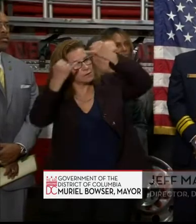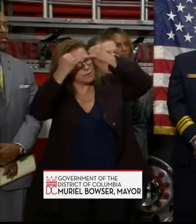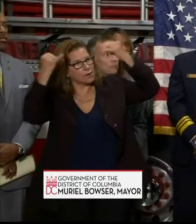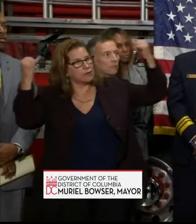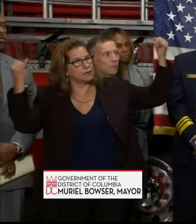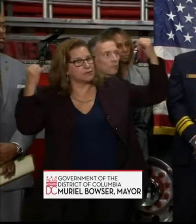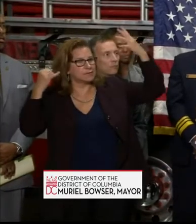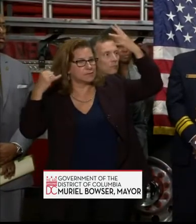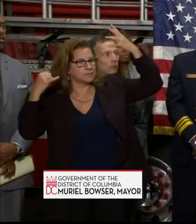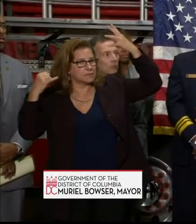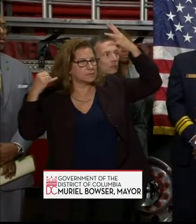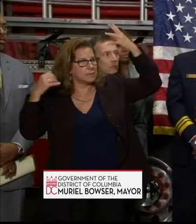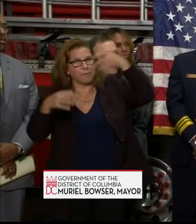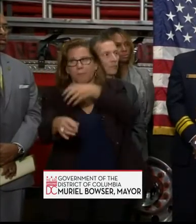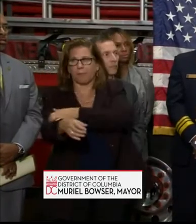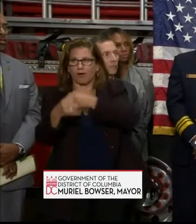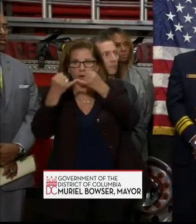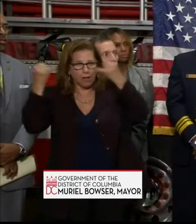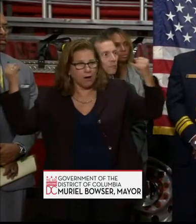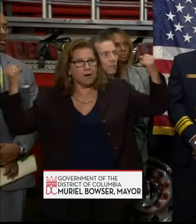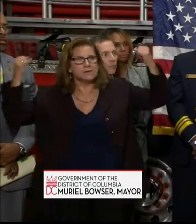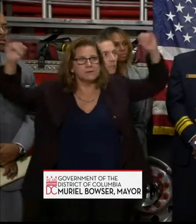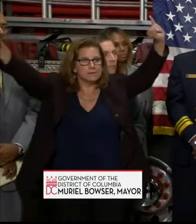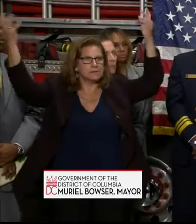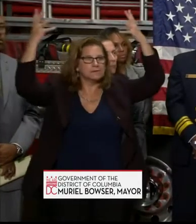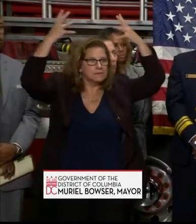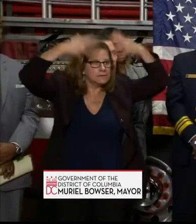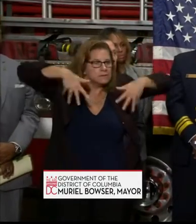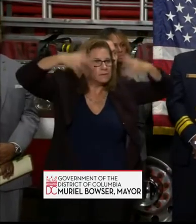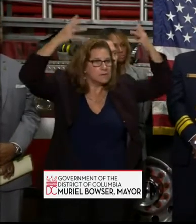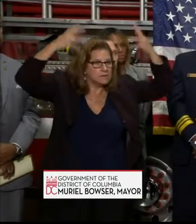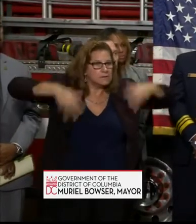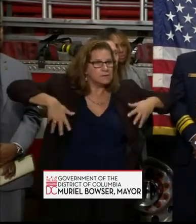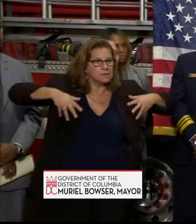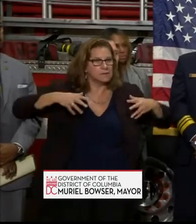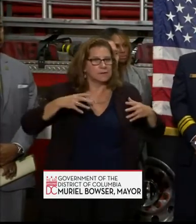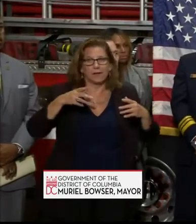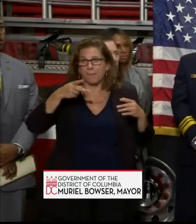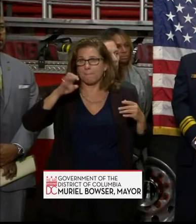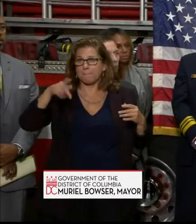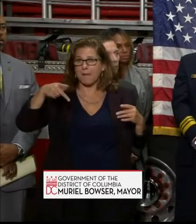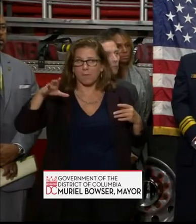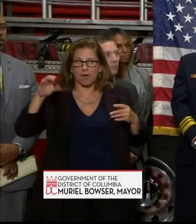CLOSELY WITH OUR COLLEAGUES AT PEPCO TO ADDRESS THOSE TYPES OF EMERGENCIES. WE ALSO HAVE ADDITIONAL BACK-UP